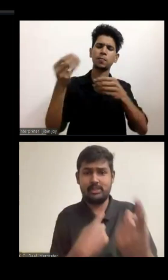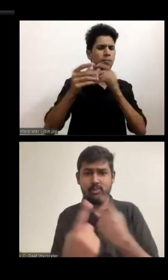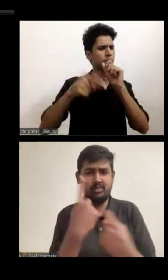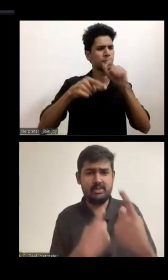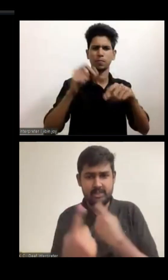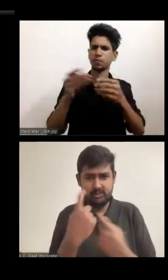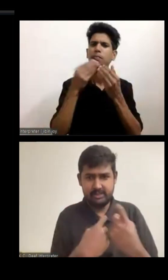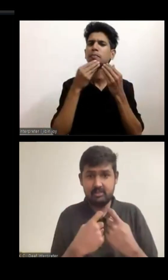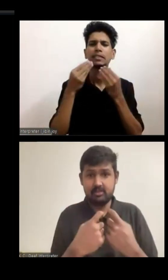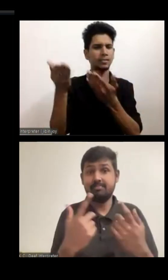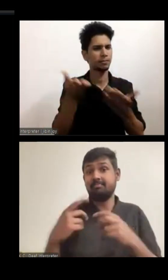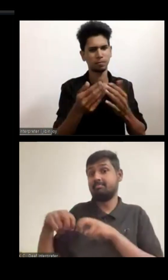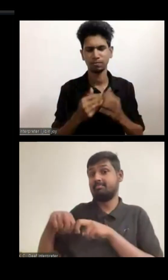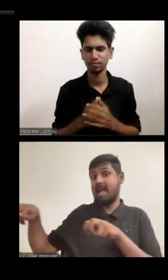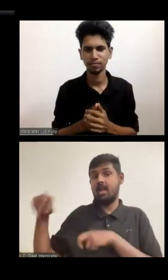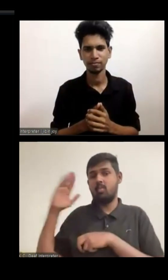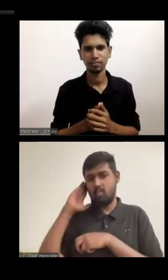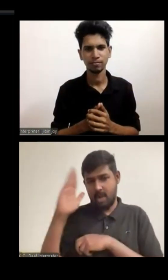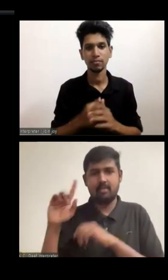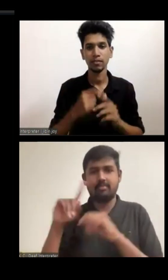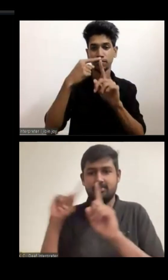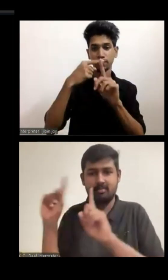Please, you can go to the next speaker.